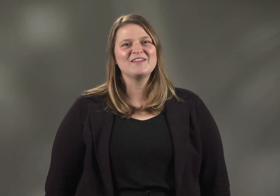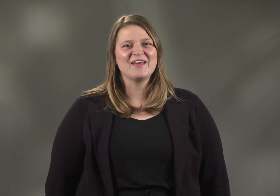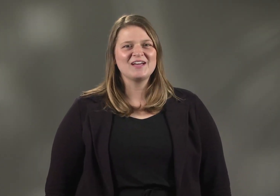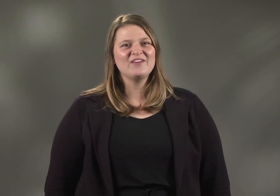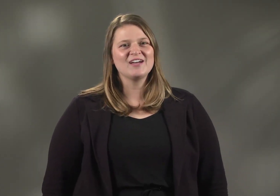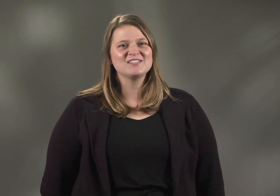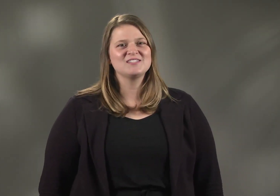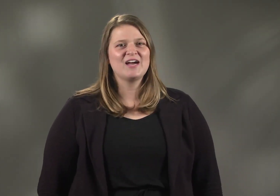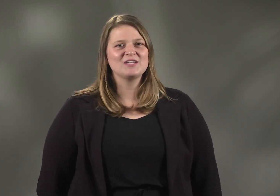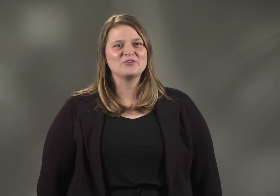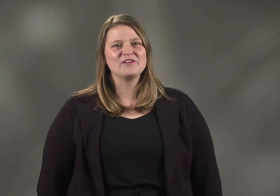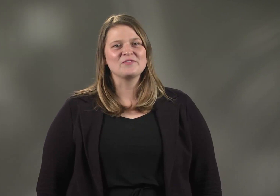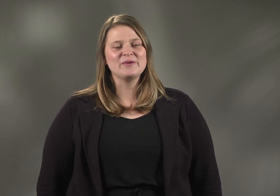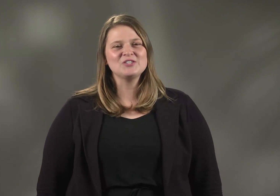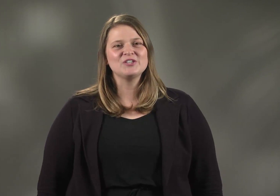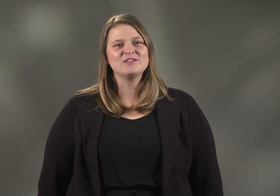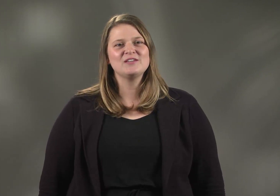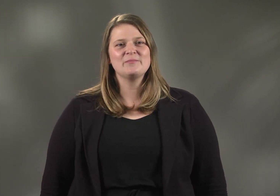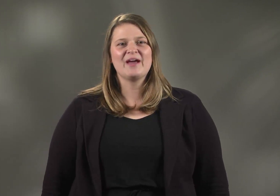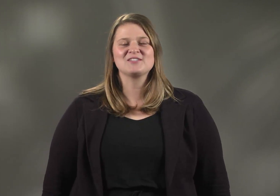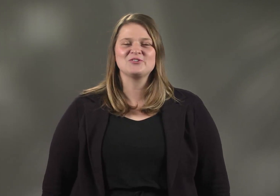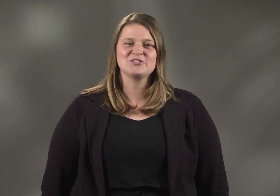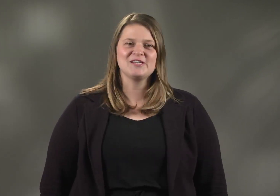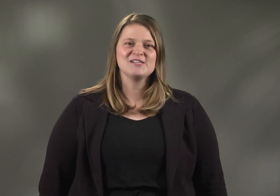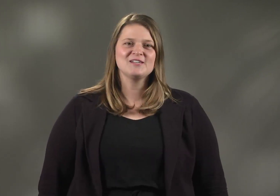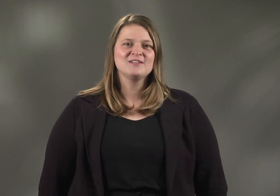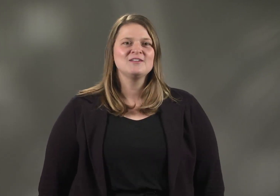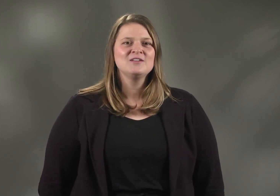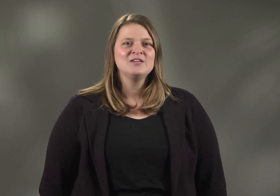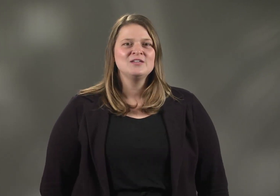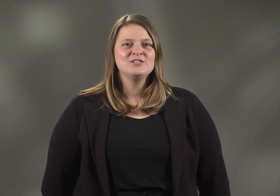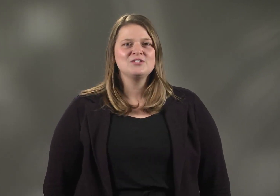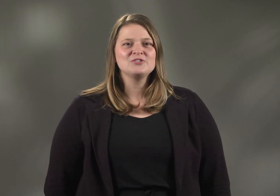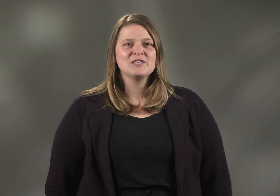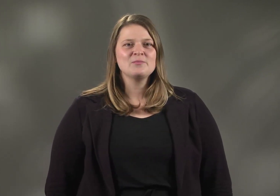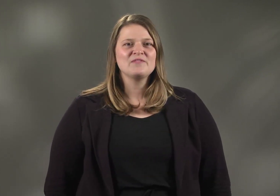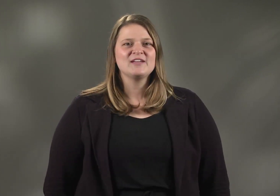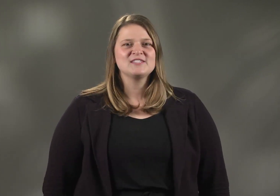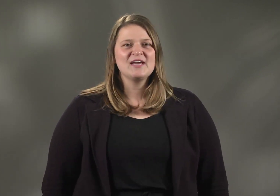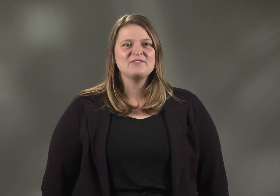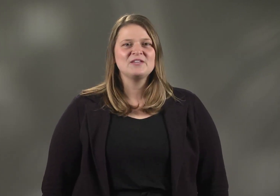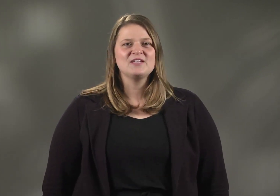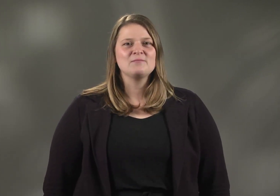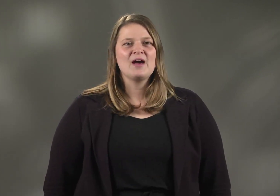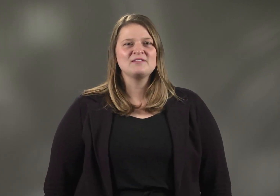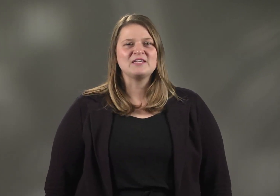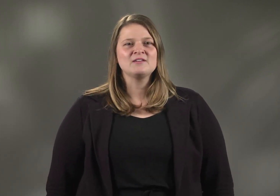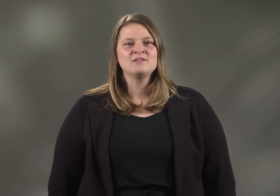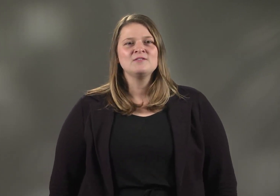and lack of access to auditory information impacts understanding. Teachers can provide scaffolding and modeling